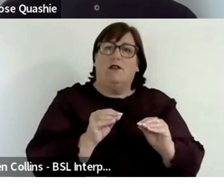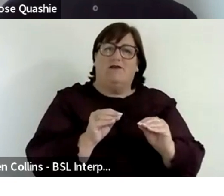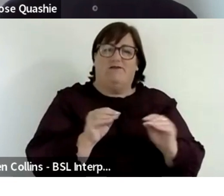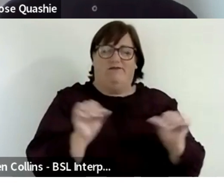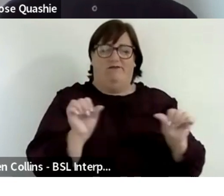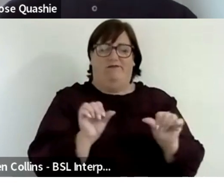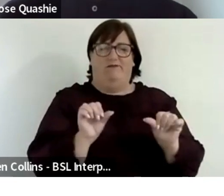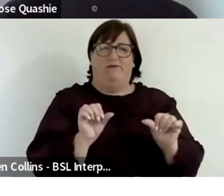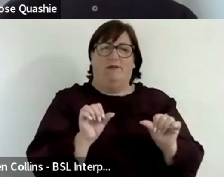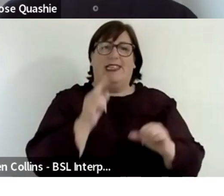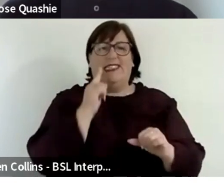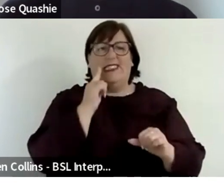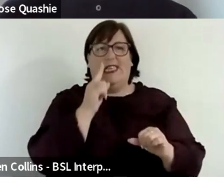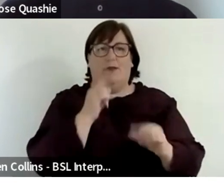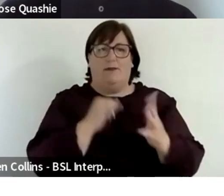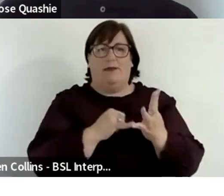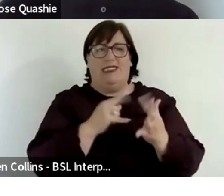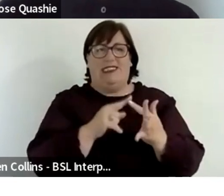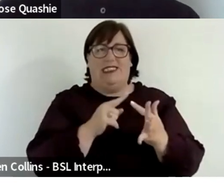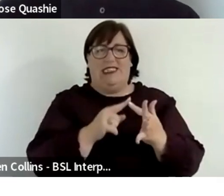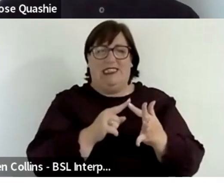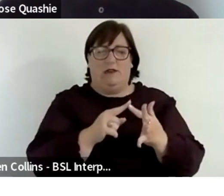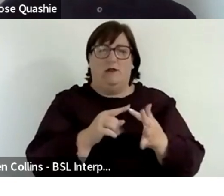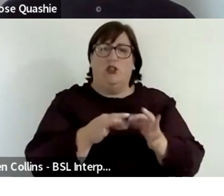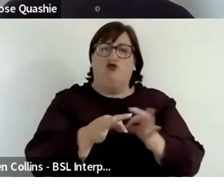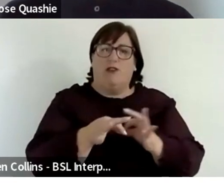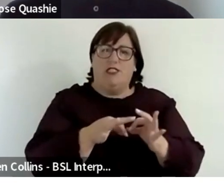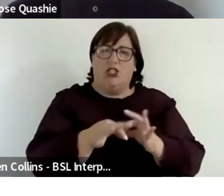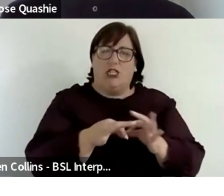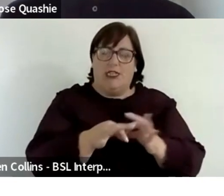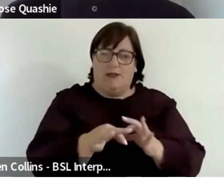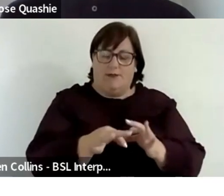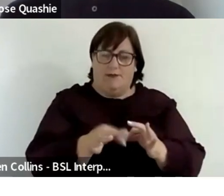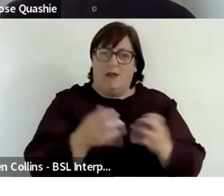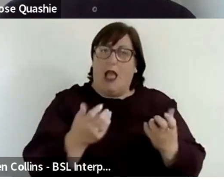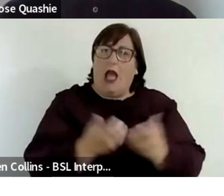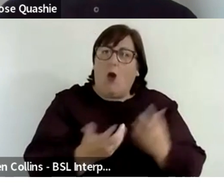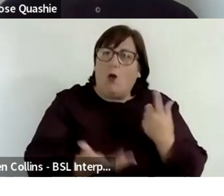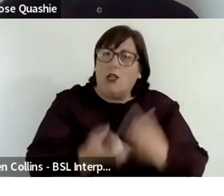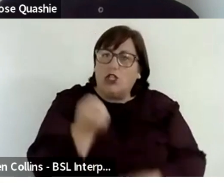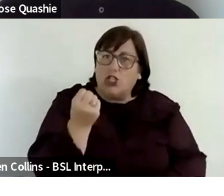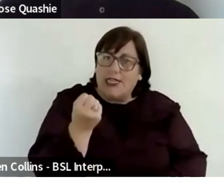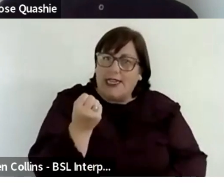The first is around making sure we have a skilled workforce to help us deliver the HS2 programme.